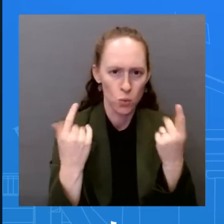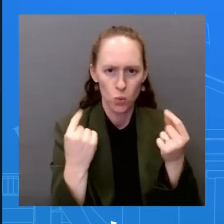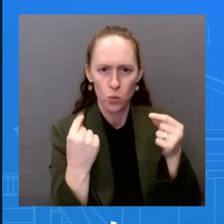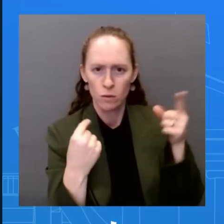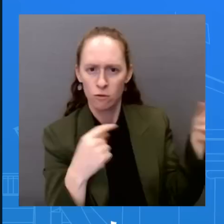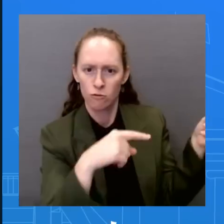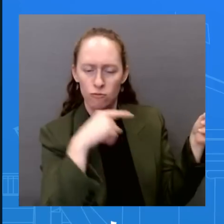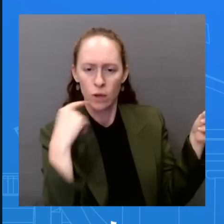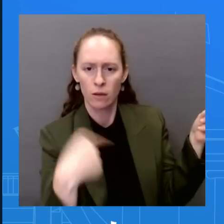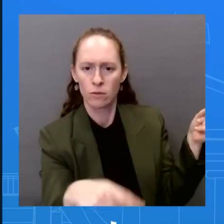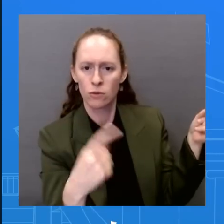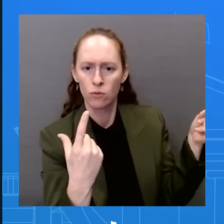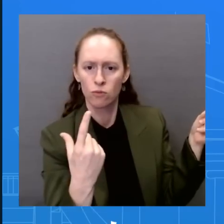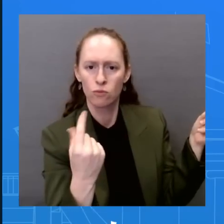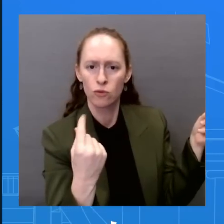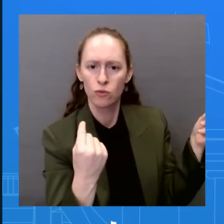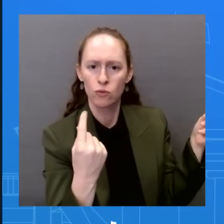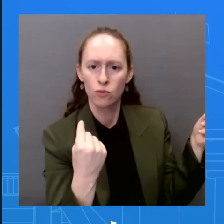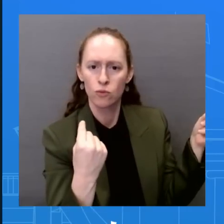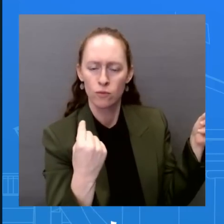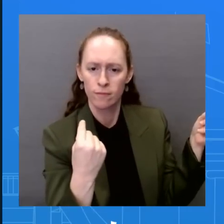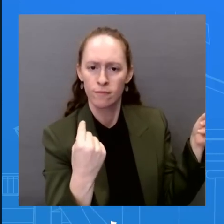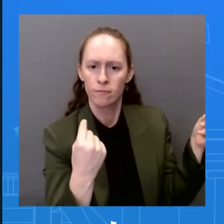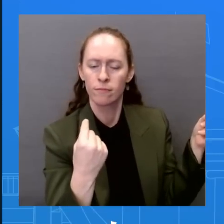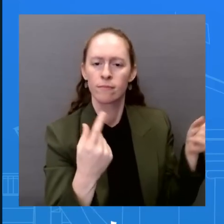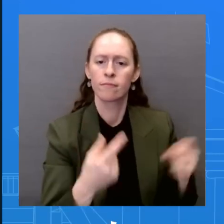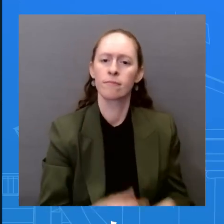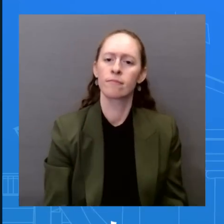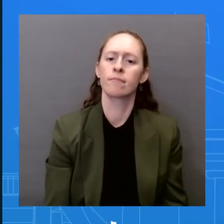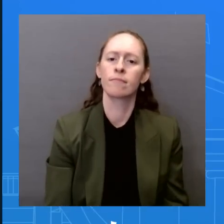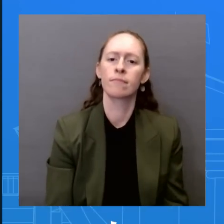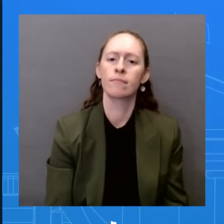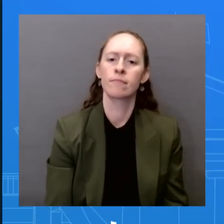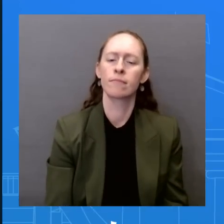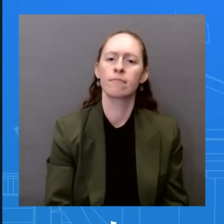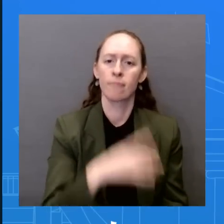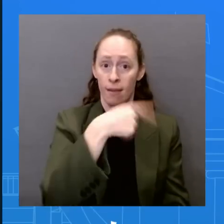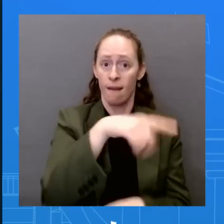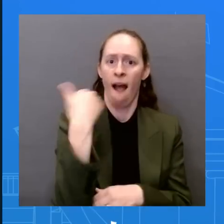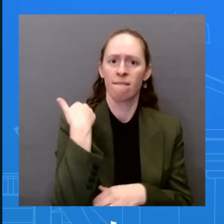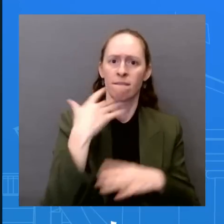to imprison, forcibly deport, or disappear those individuals